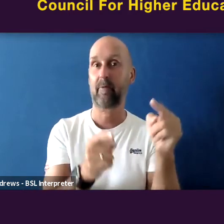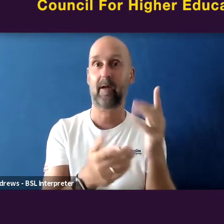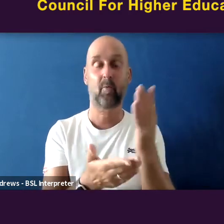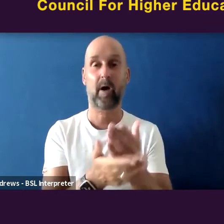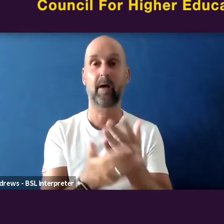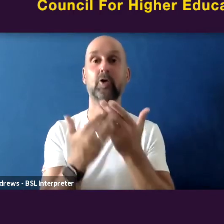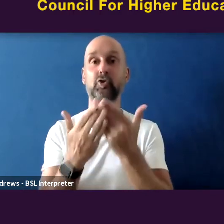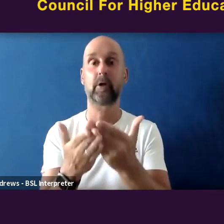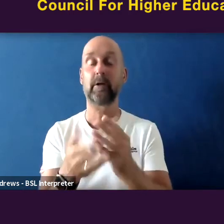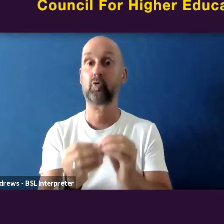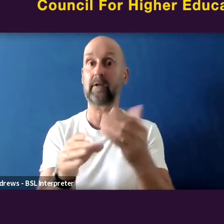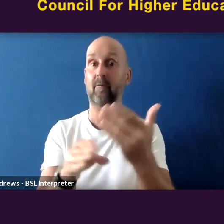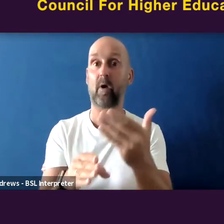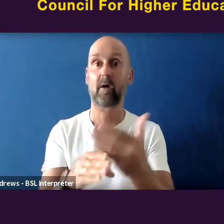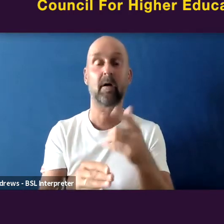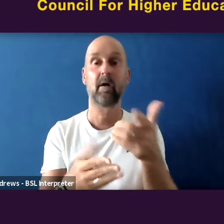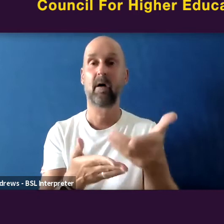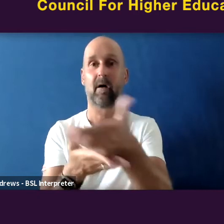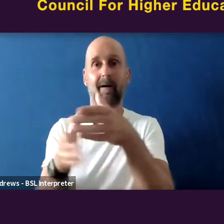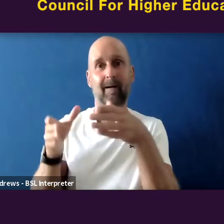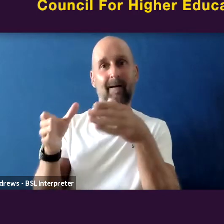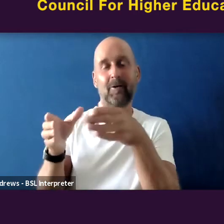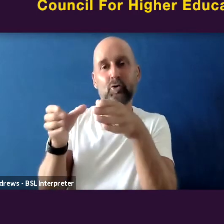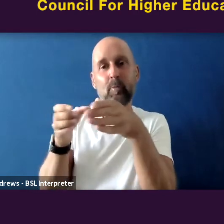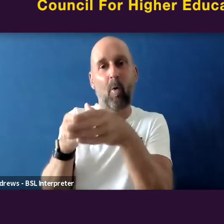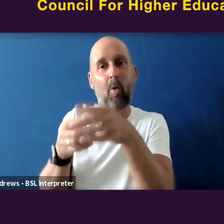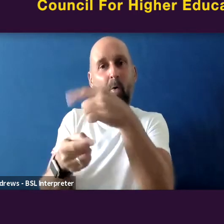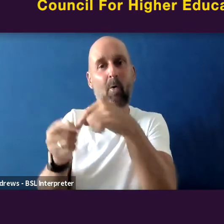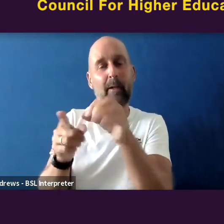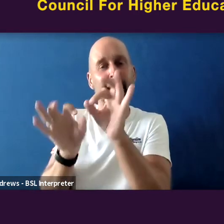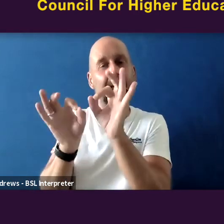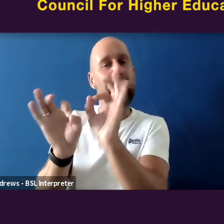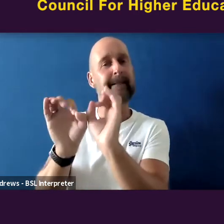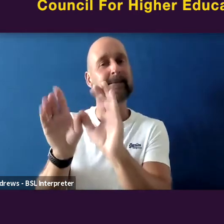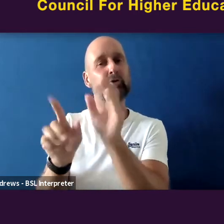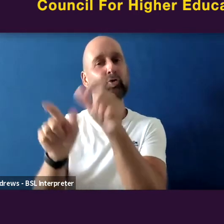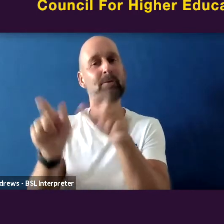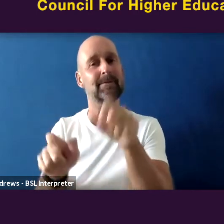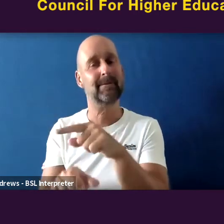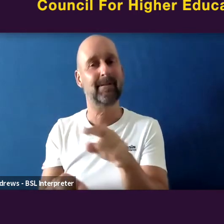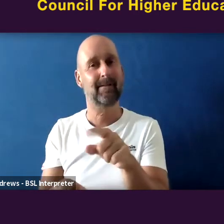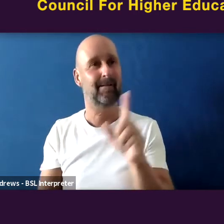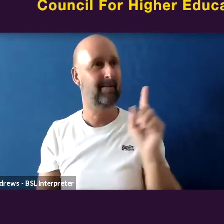works the preserve of a small group of elite students. This is completely contrary to the